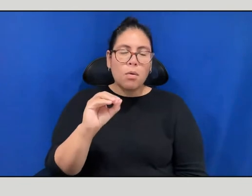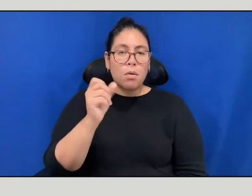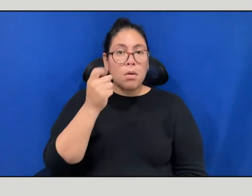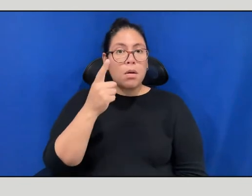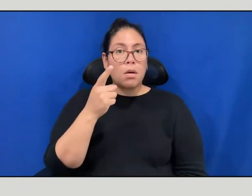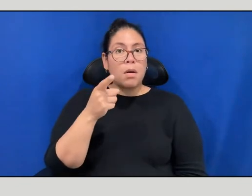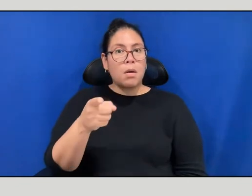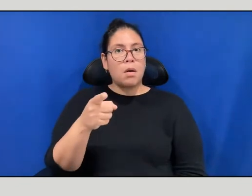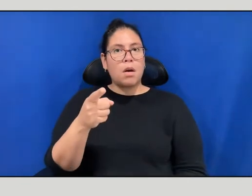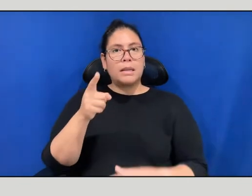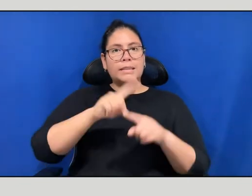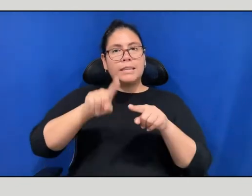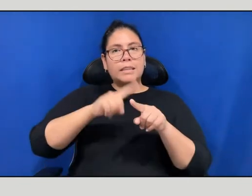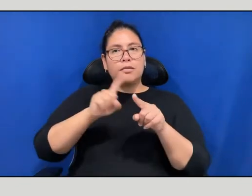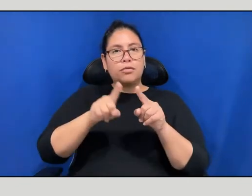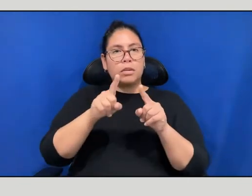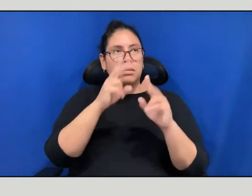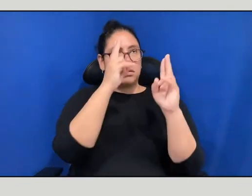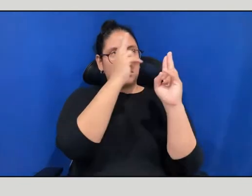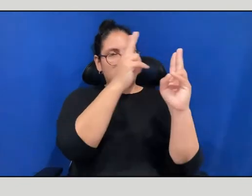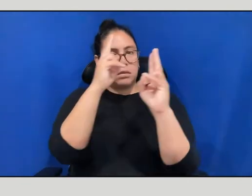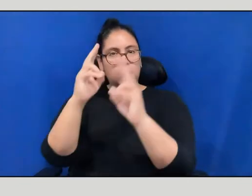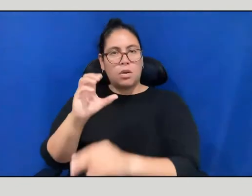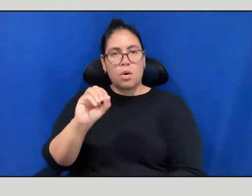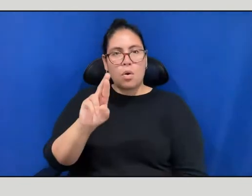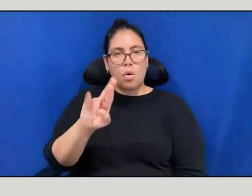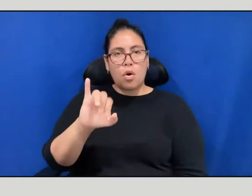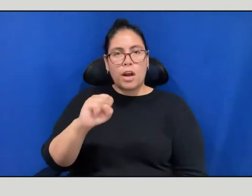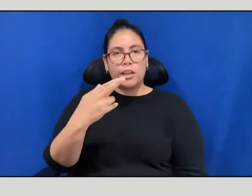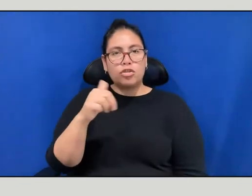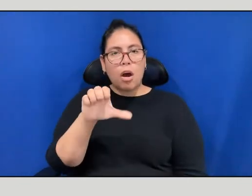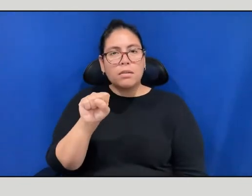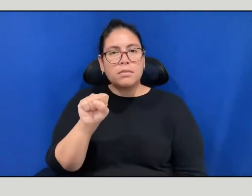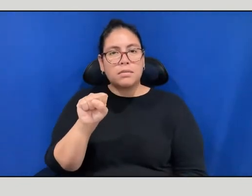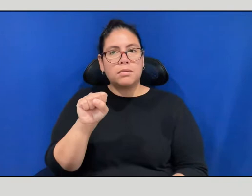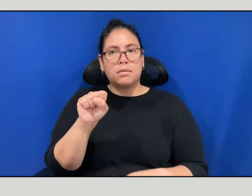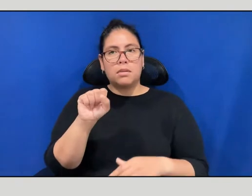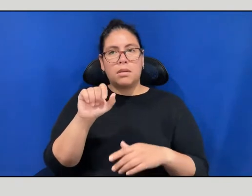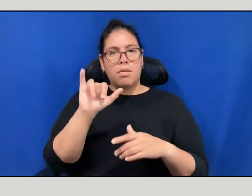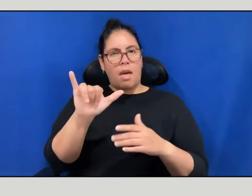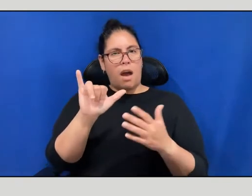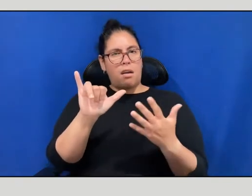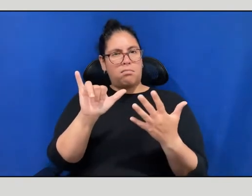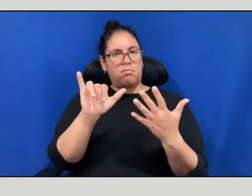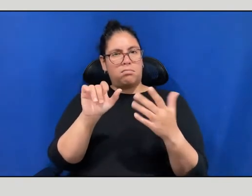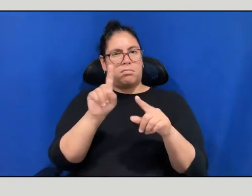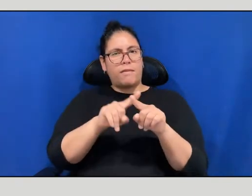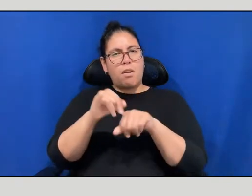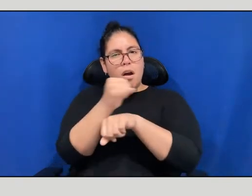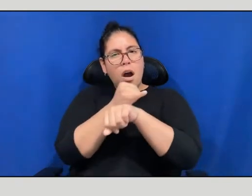I'm aware of that spirituality in the whole Caribbean, and being from Puerto Rico, that belongs to all of us,